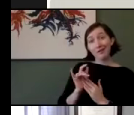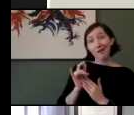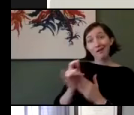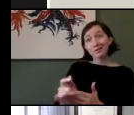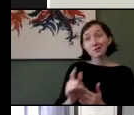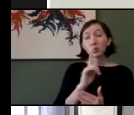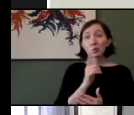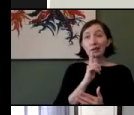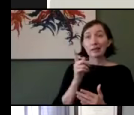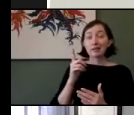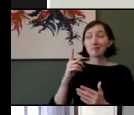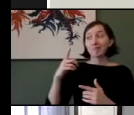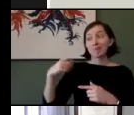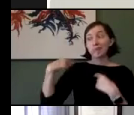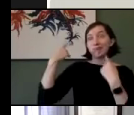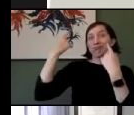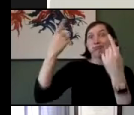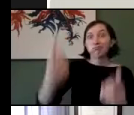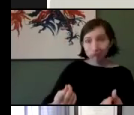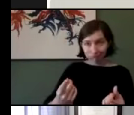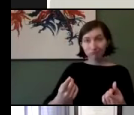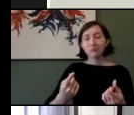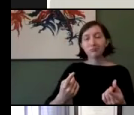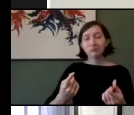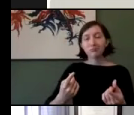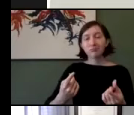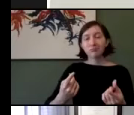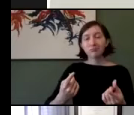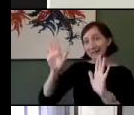I'm referring people all the time to the CDC guidance.